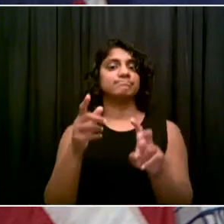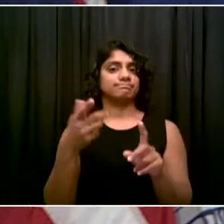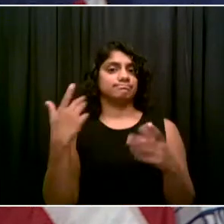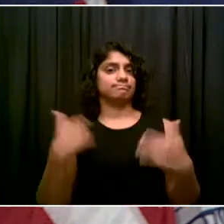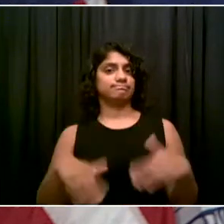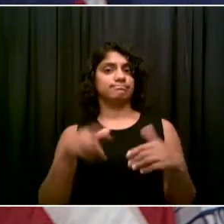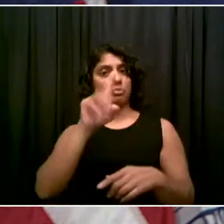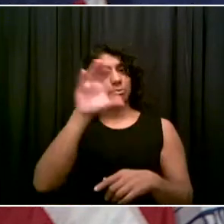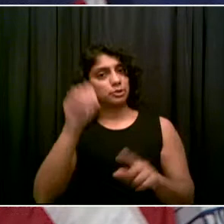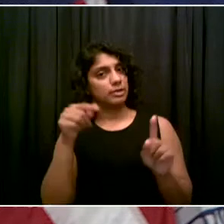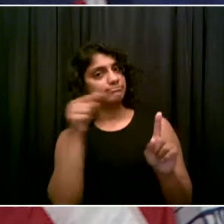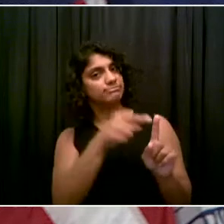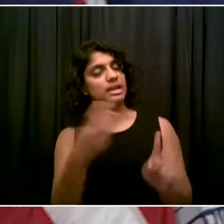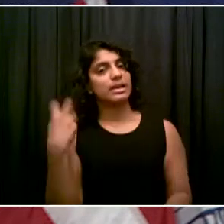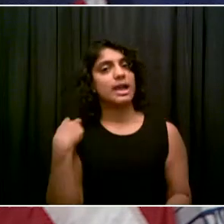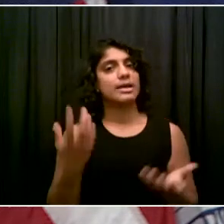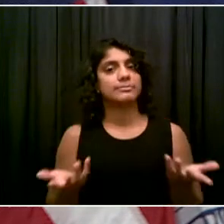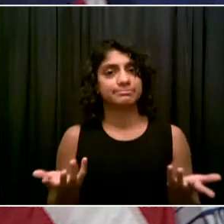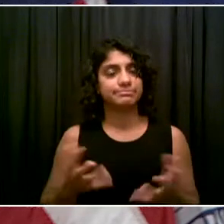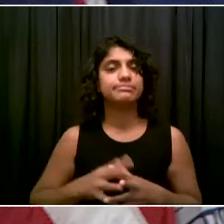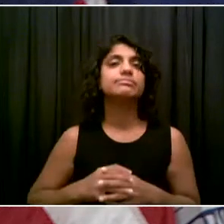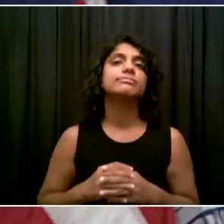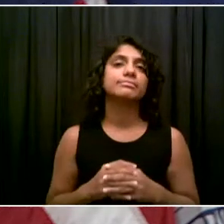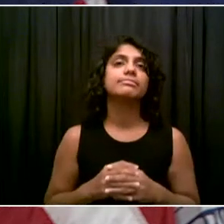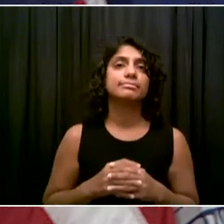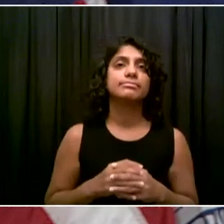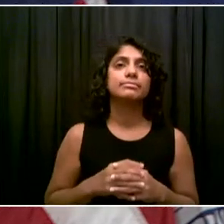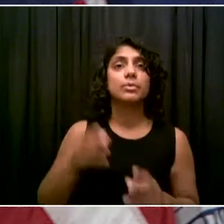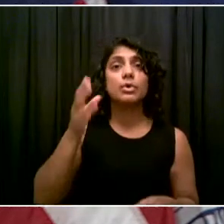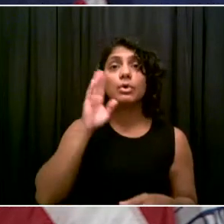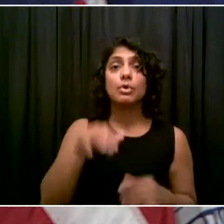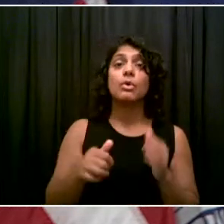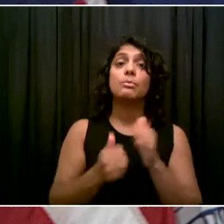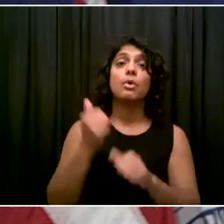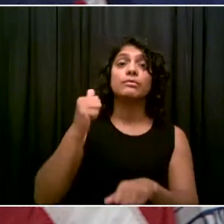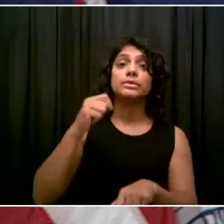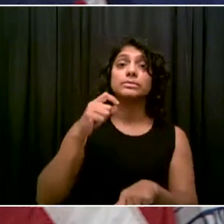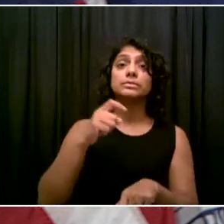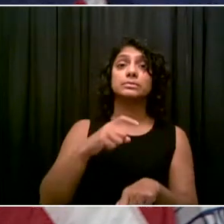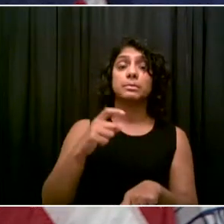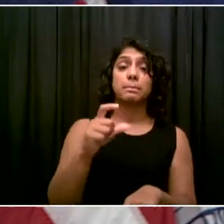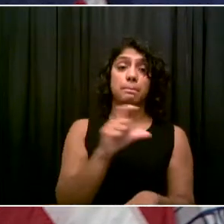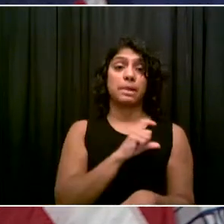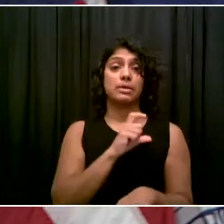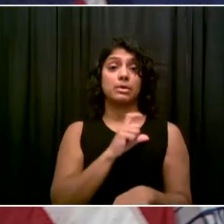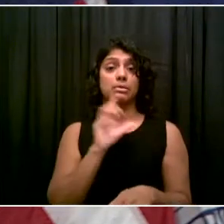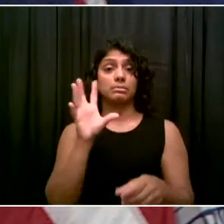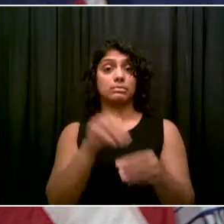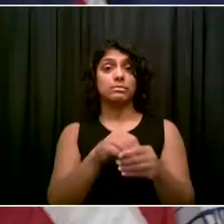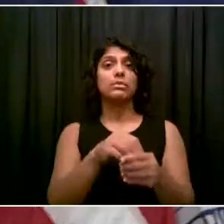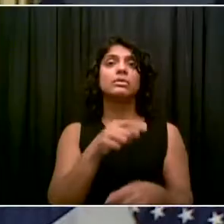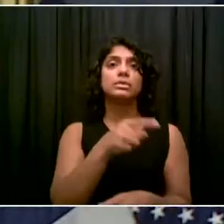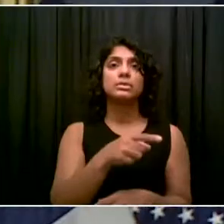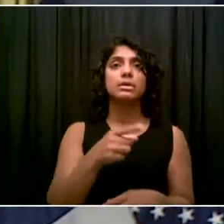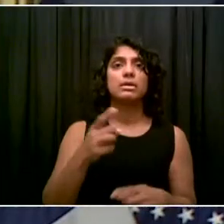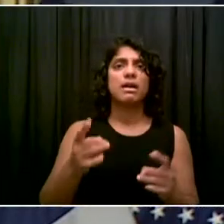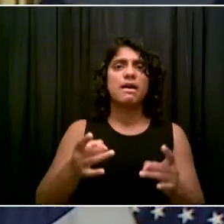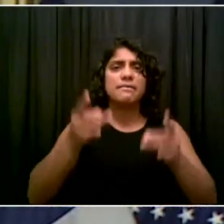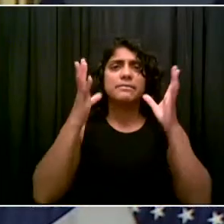THEY SPAN FOUR OF THE FIVE BOROUGHS OF NEW ORYK ICTY . THESE ARE NOT THE ONLY CASES THAT CE AMWDON IN THE LAST TWO MONTHS BUT THESE ARE THE OSMT CONCENTRATED.